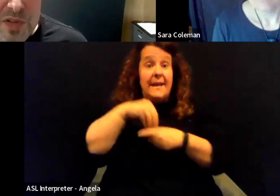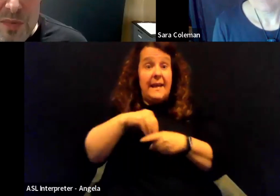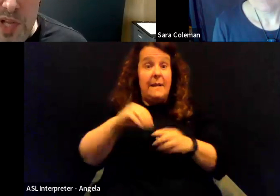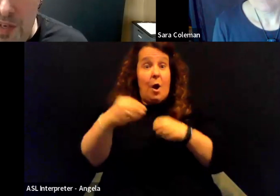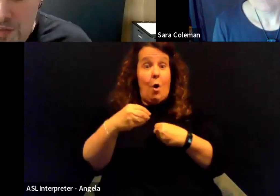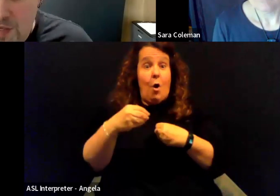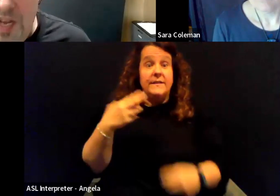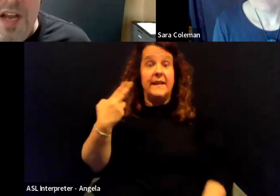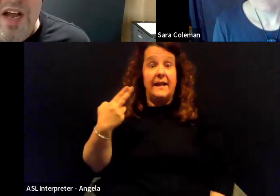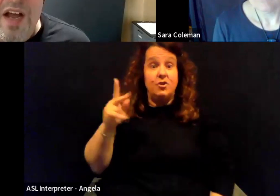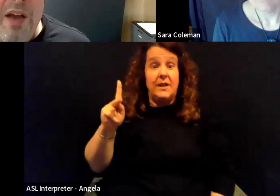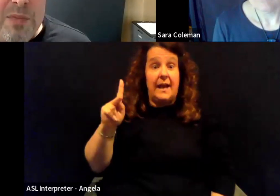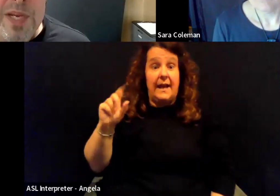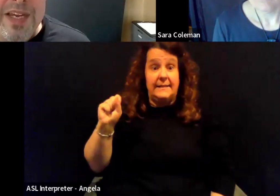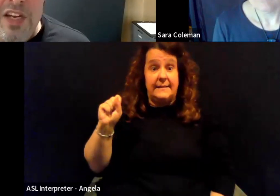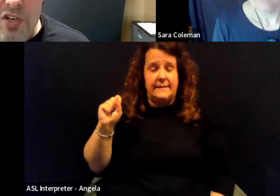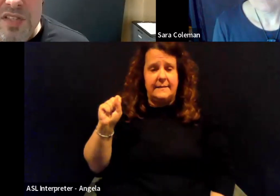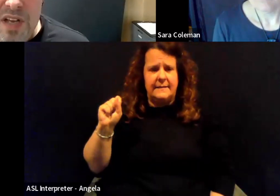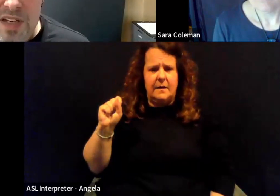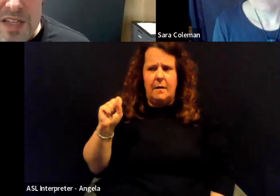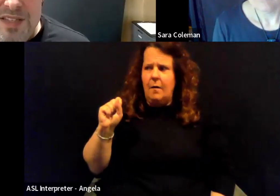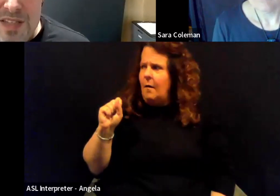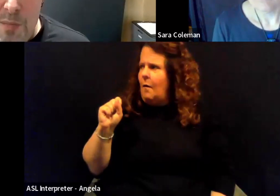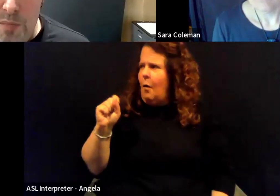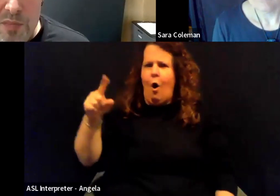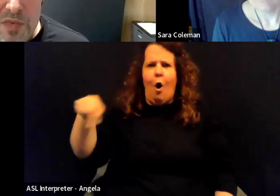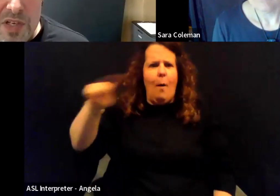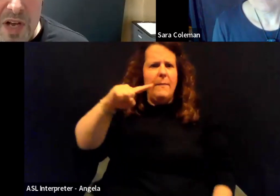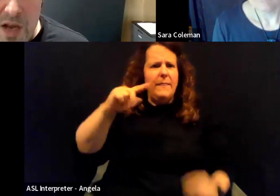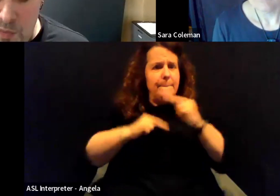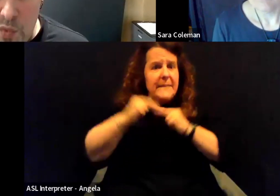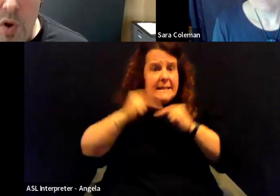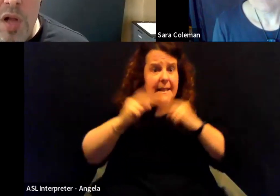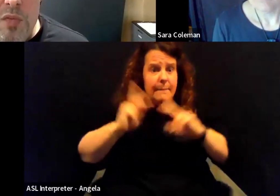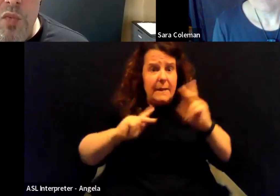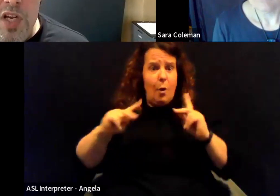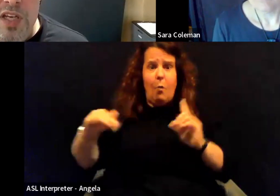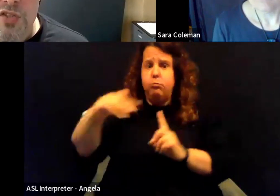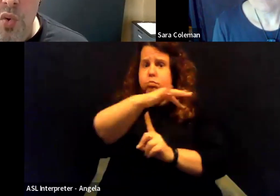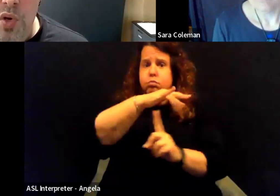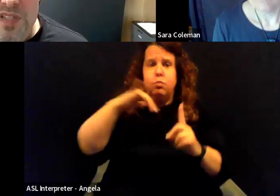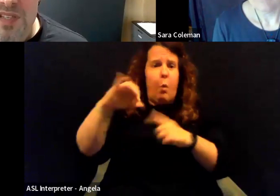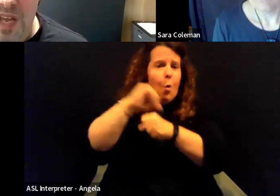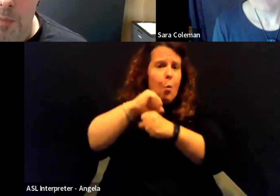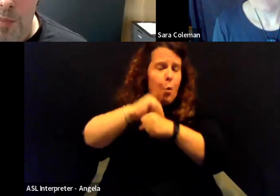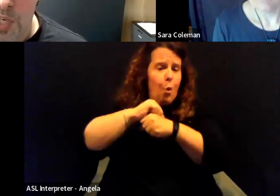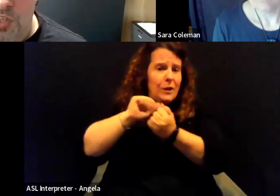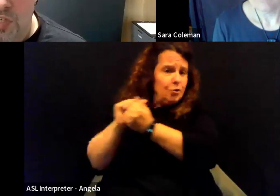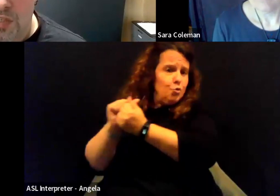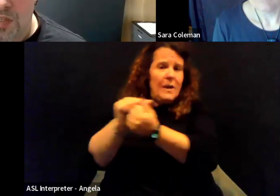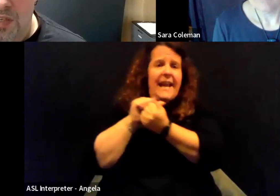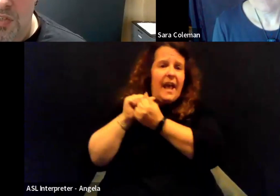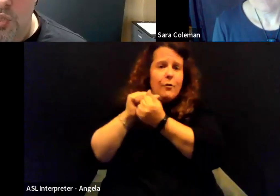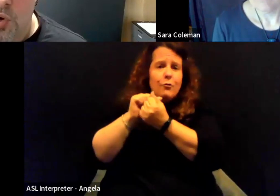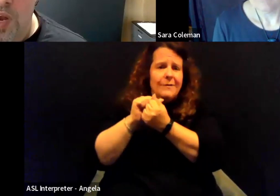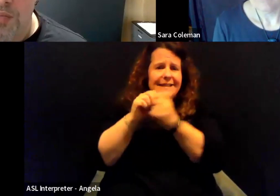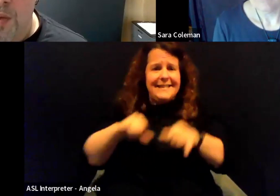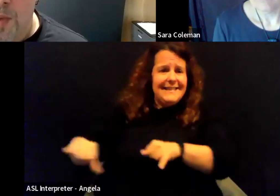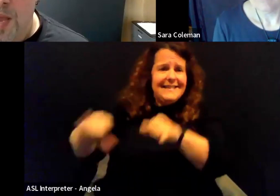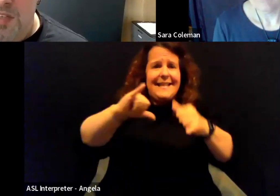Everybody here is in the same. We're all working towards the same mission. So if I'm asking somebody for support,